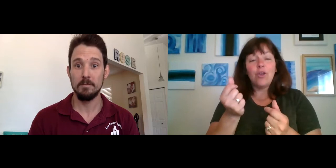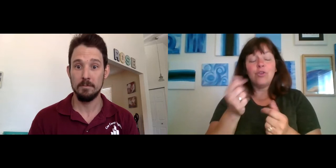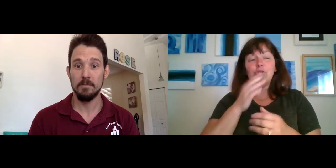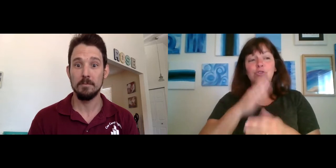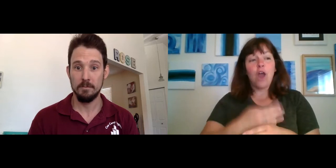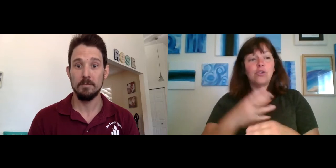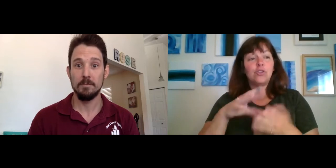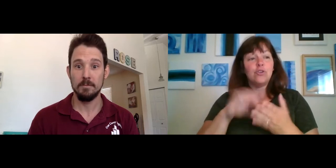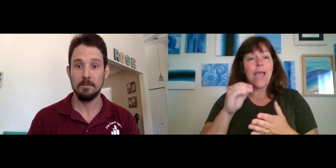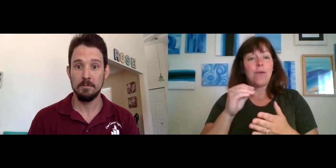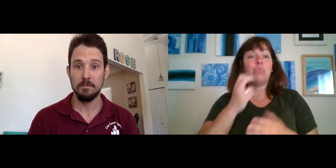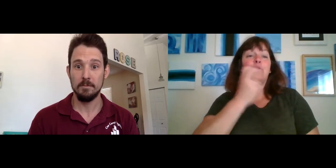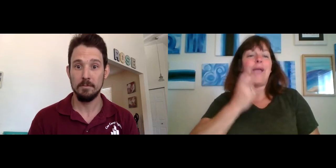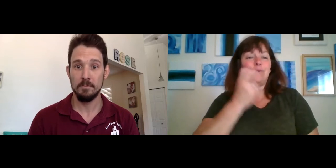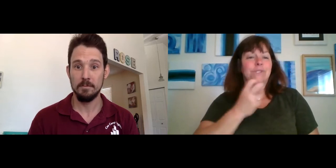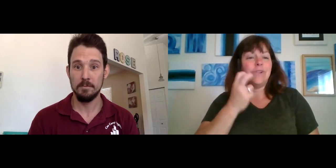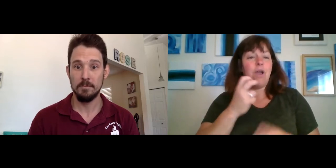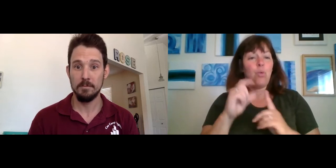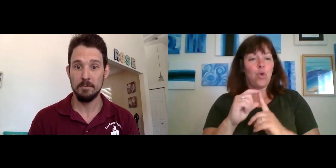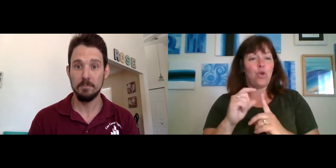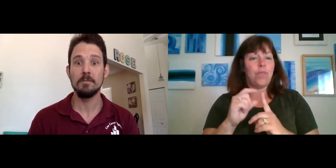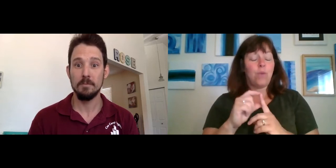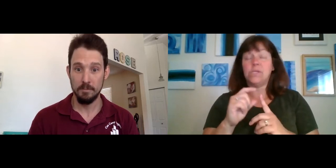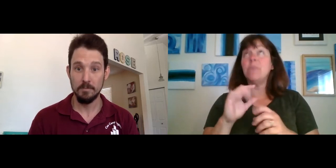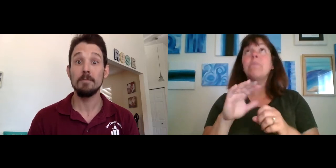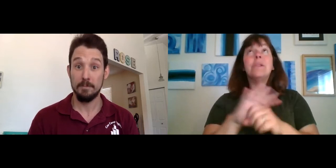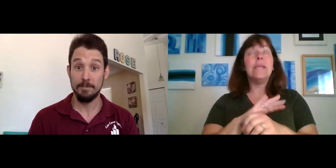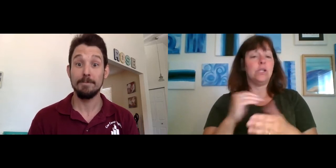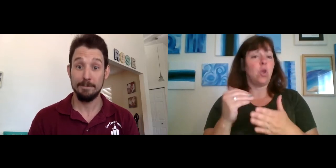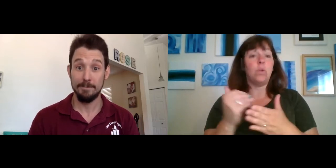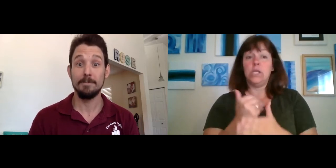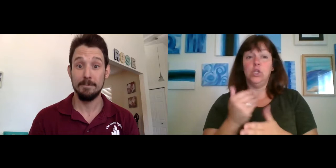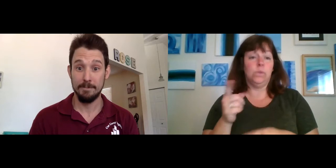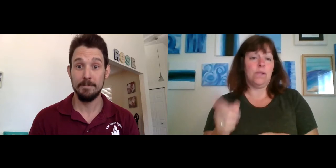daughters had learned how to pronounce a word that was completely totally new to